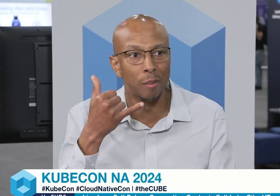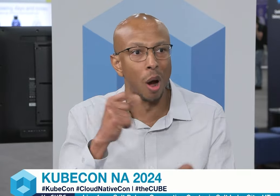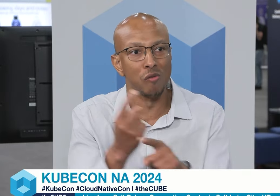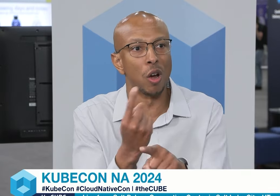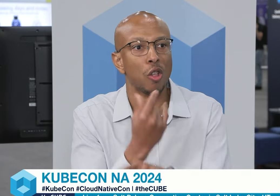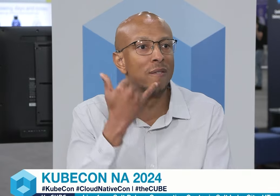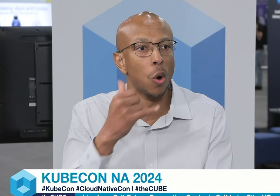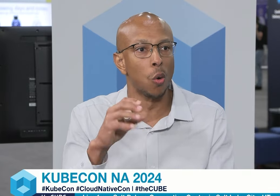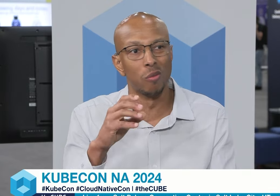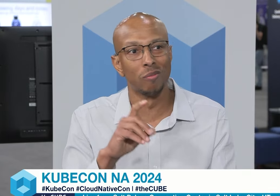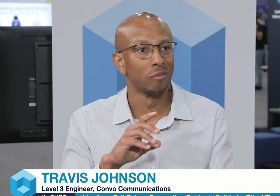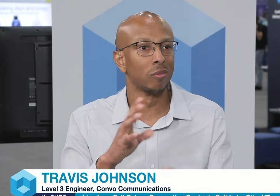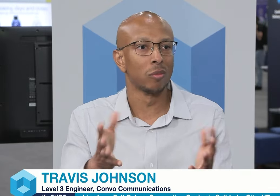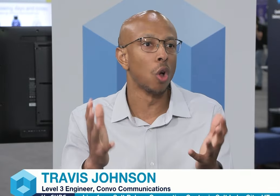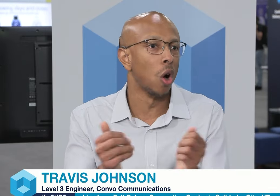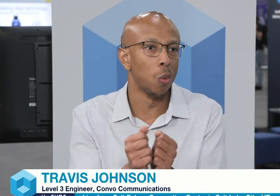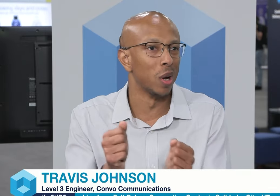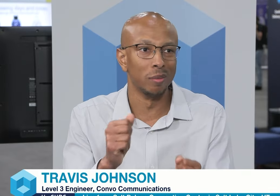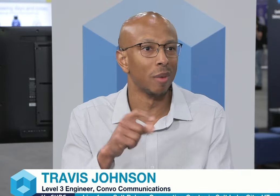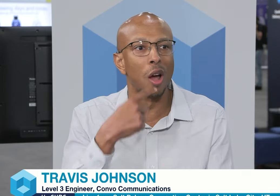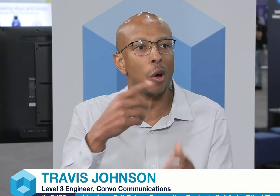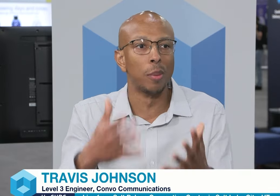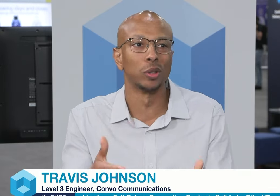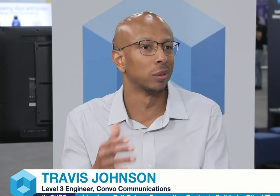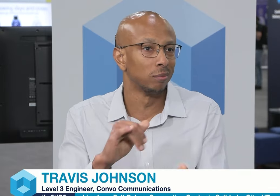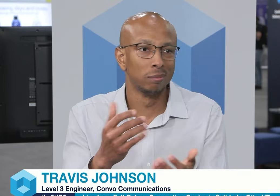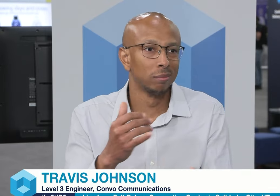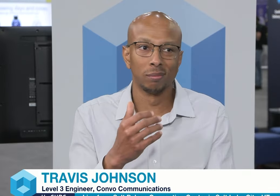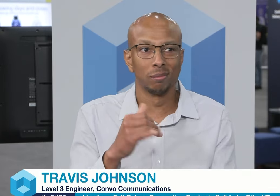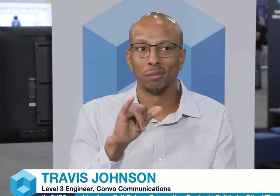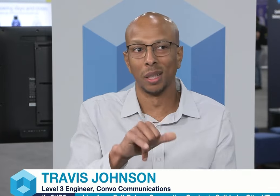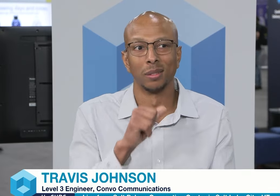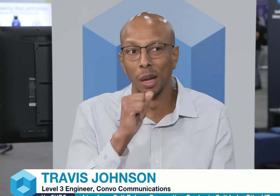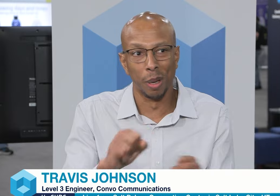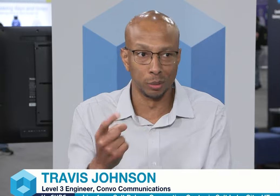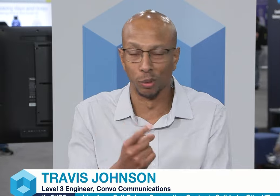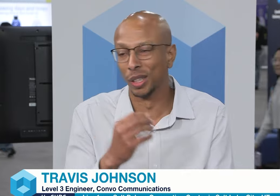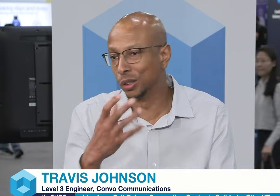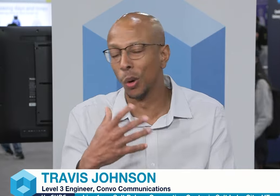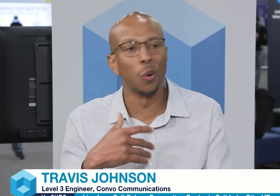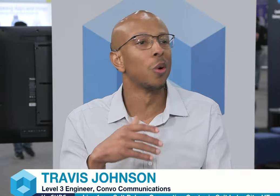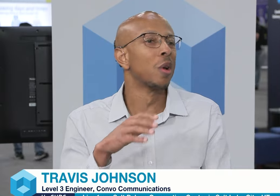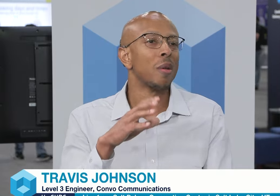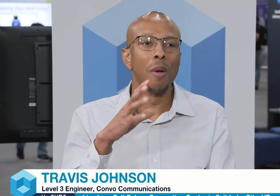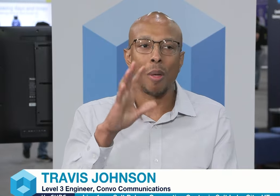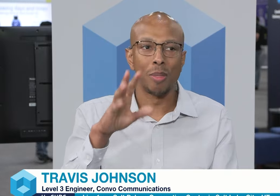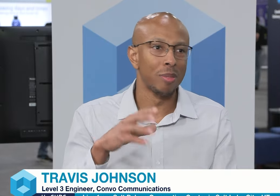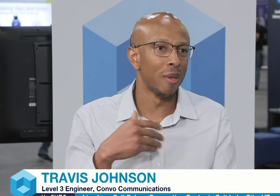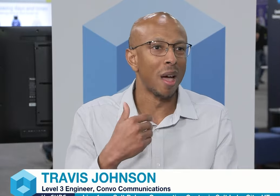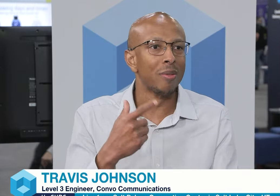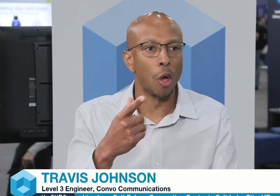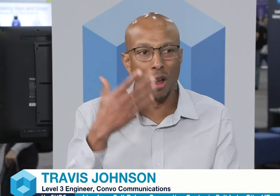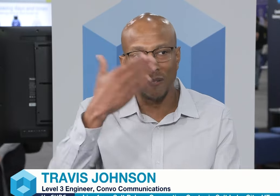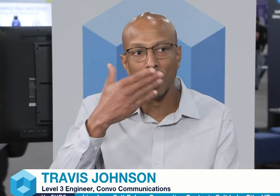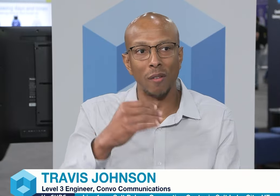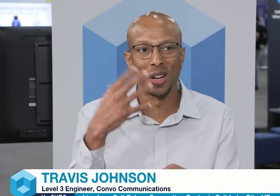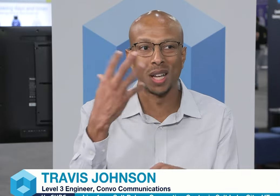but unfortunately they can't pick up the regular phone and speak with someone who doesn't sign. That's just not something that they're capable to do.